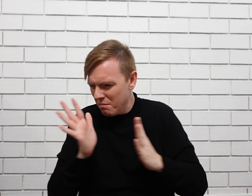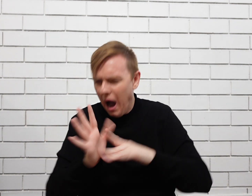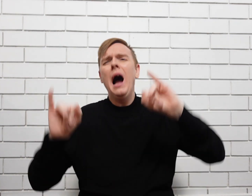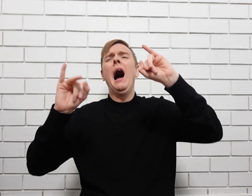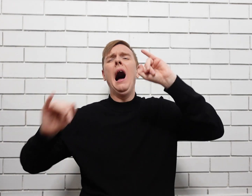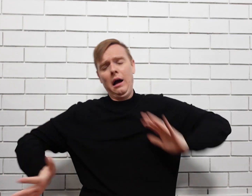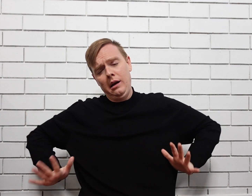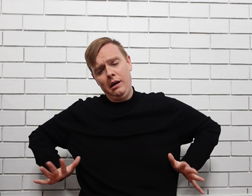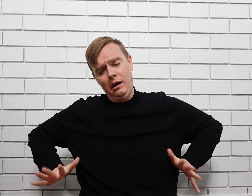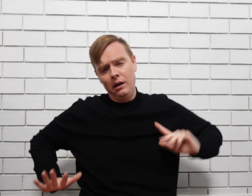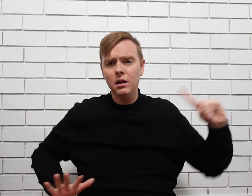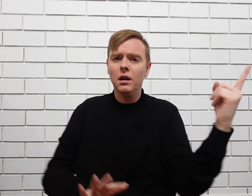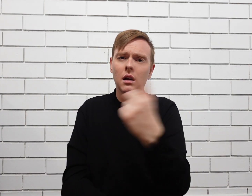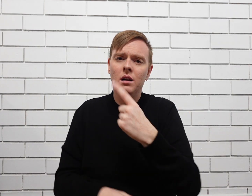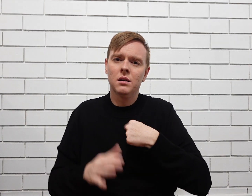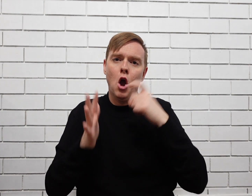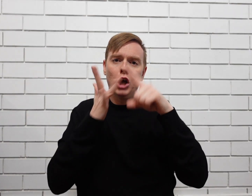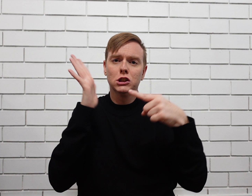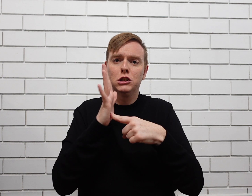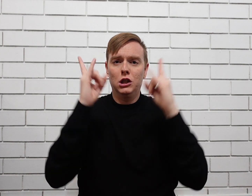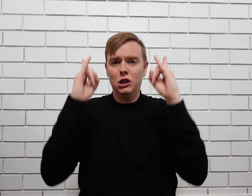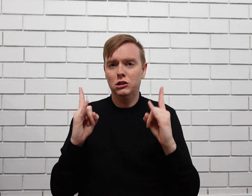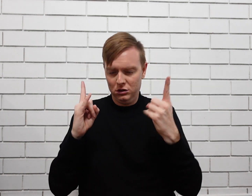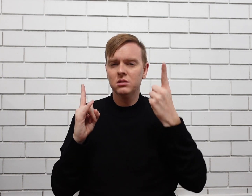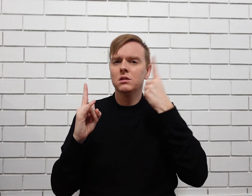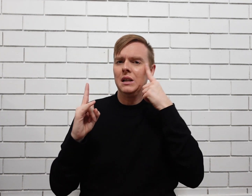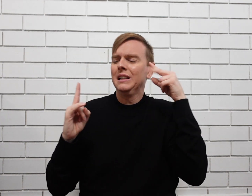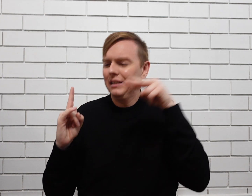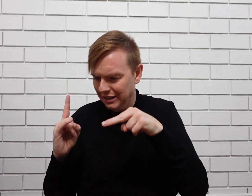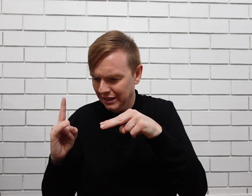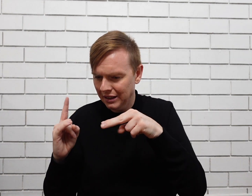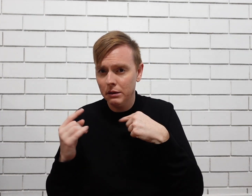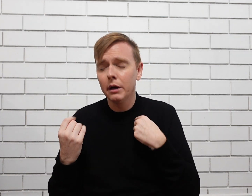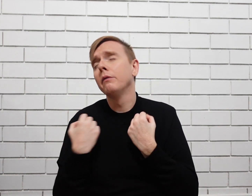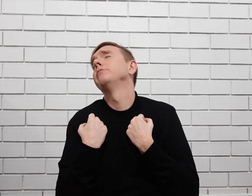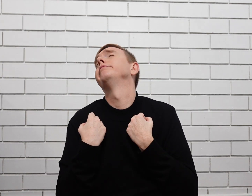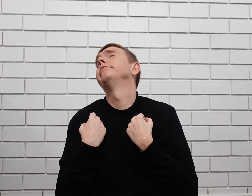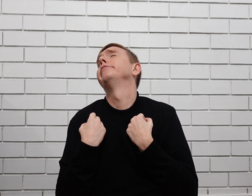Ma ran into my room where I was sleeping in a cot, she looked at me and I was sound asleep in my cot.